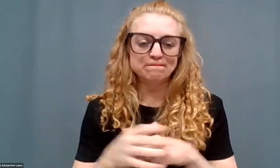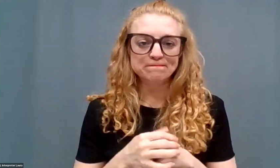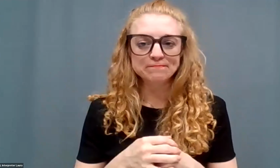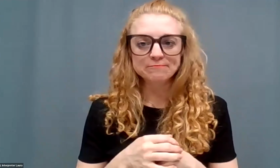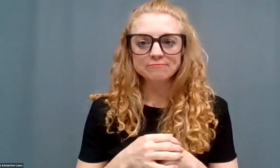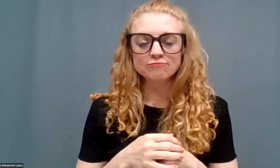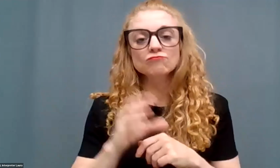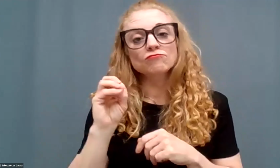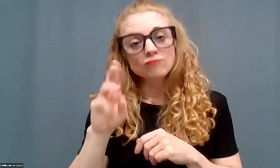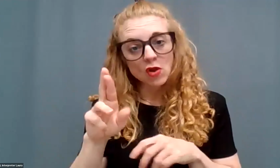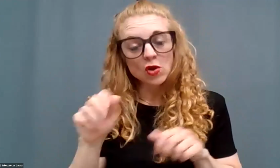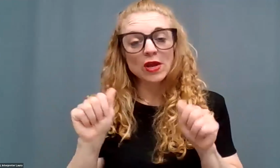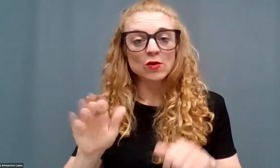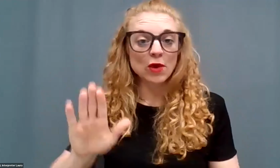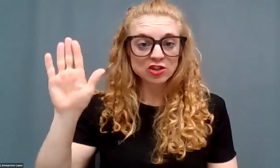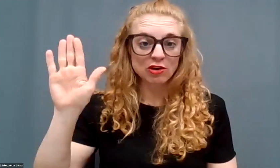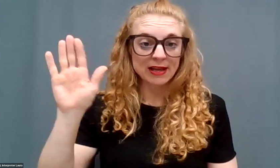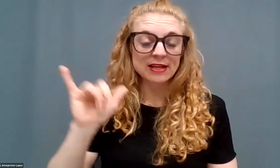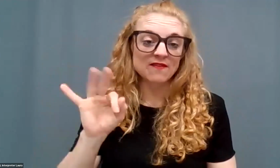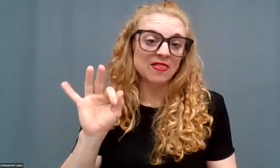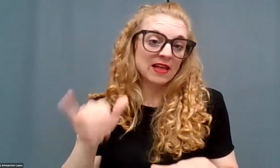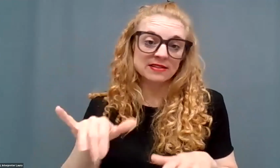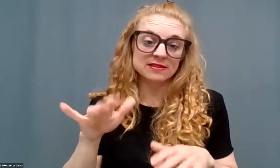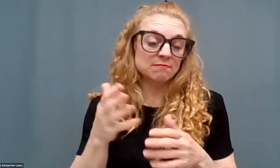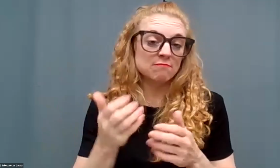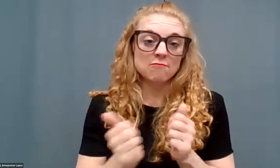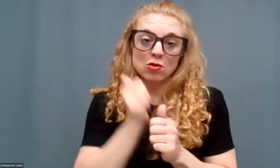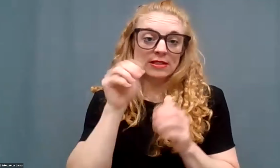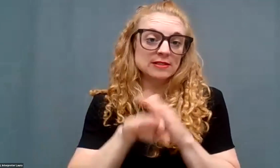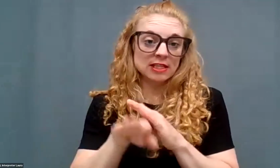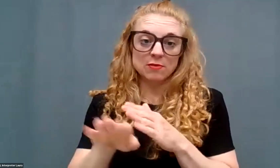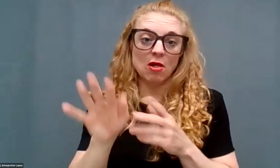or you may raise your hand if that's the most accessible option signaled with a